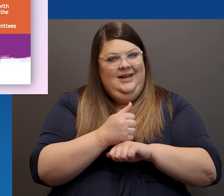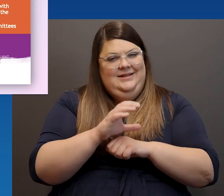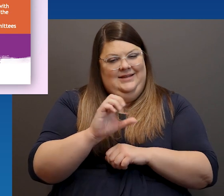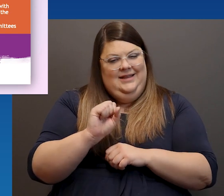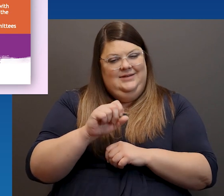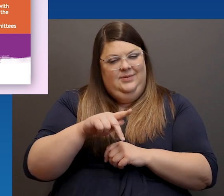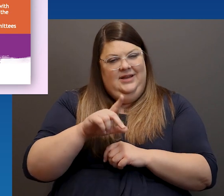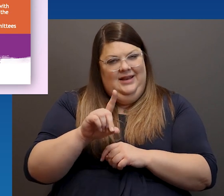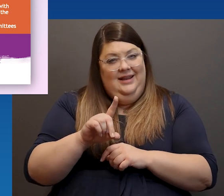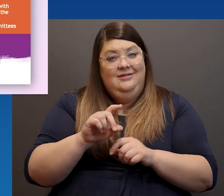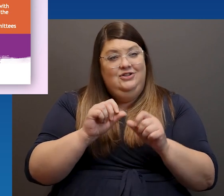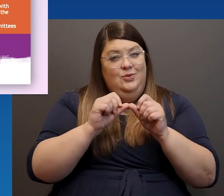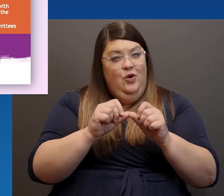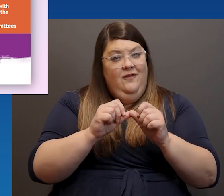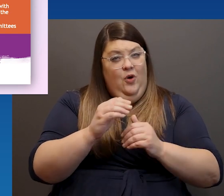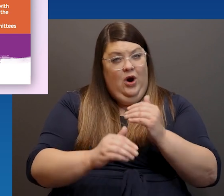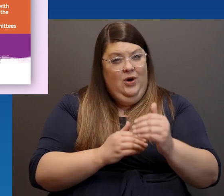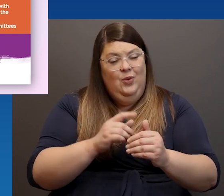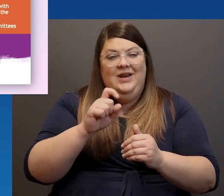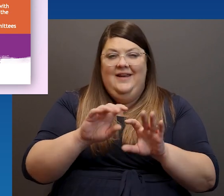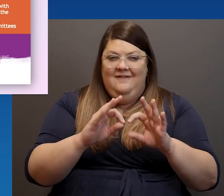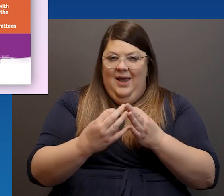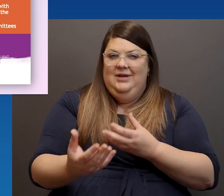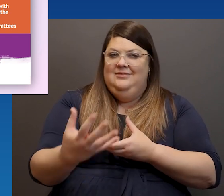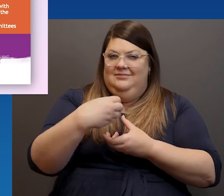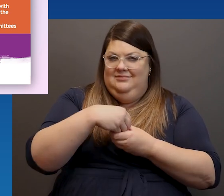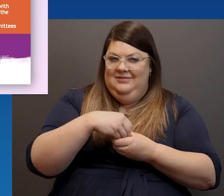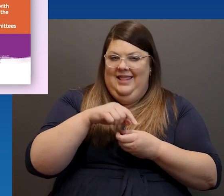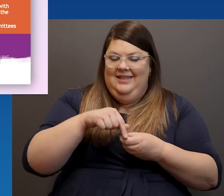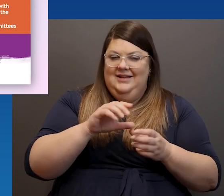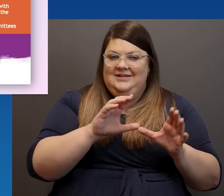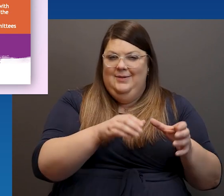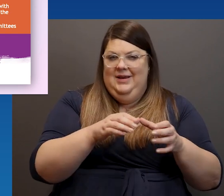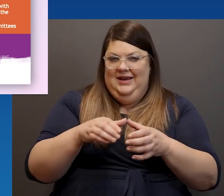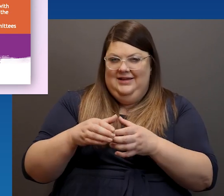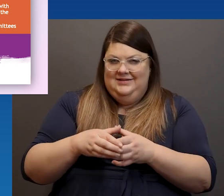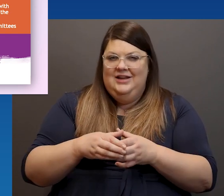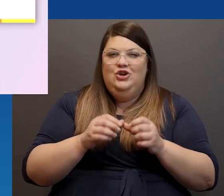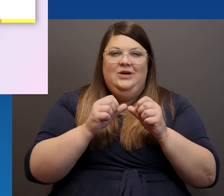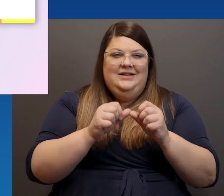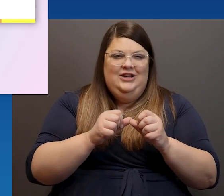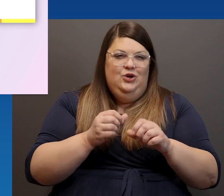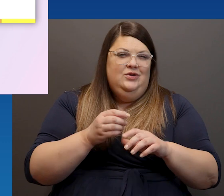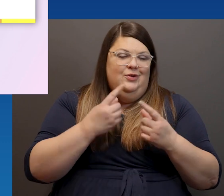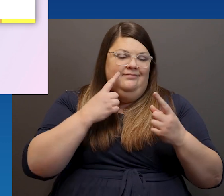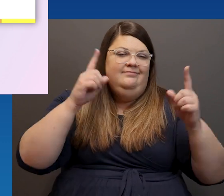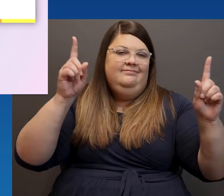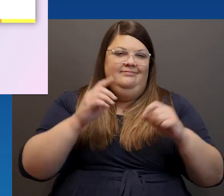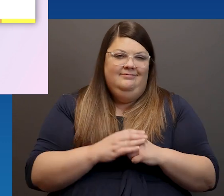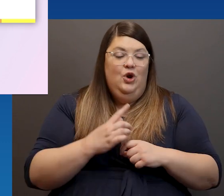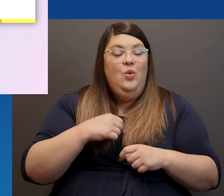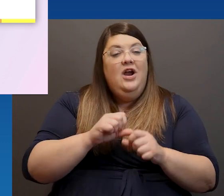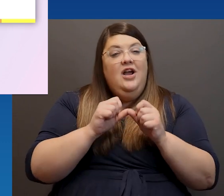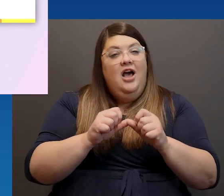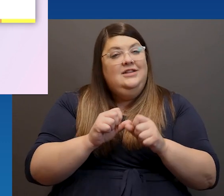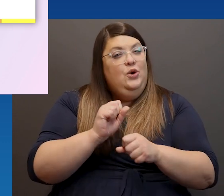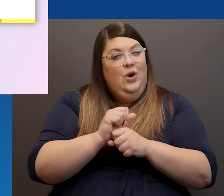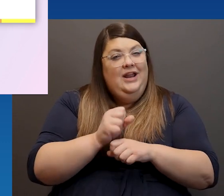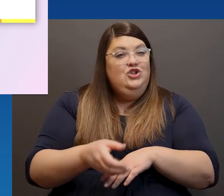we need families on these committees to ensure our workforce continues to grow and thrive. We're constantly working to improve our work